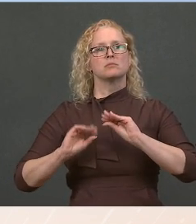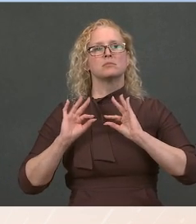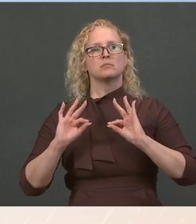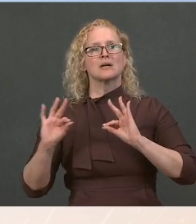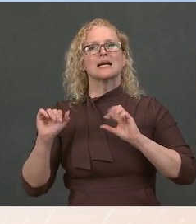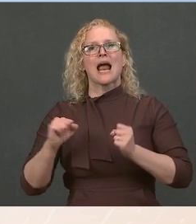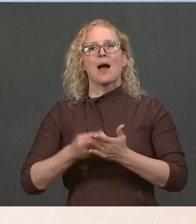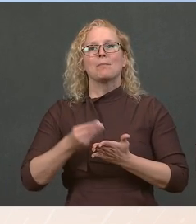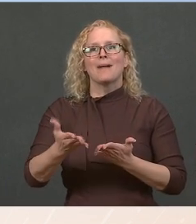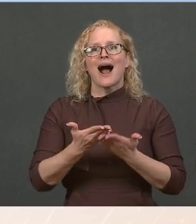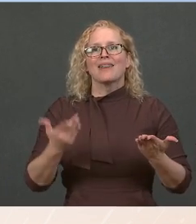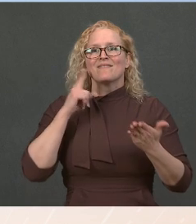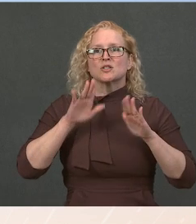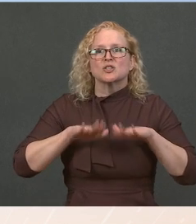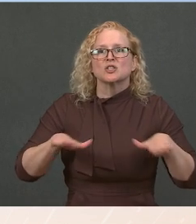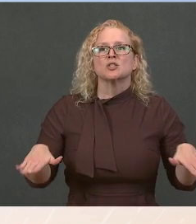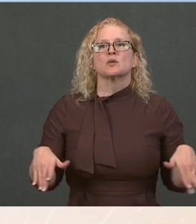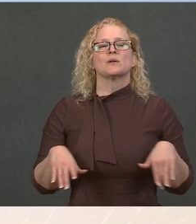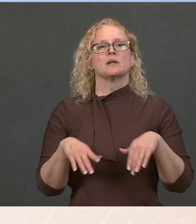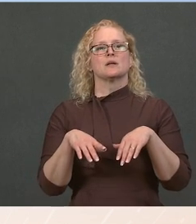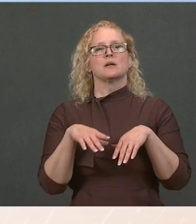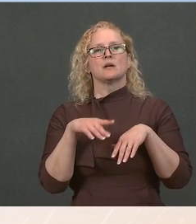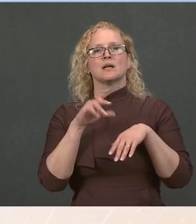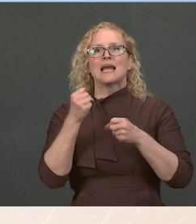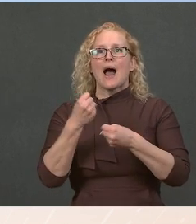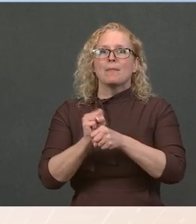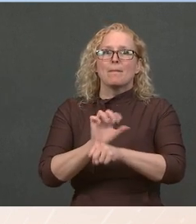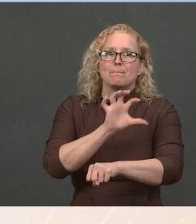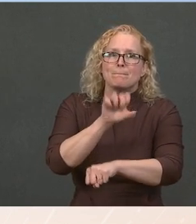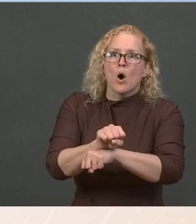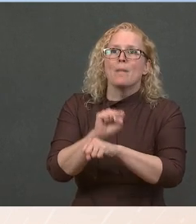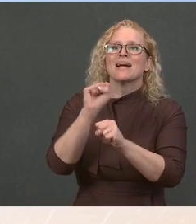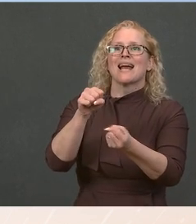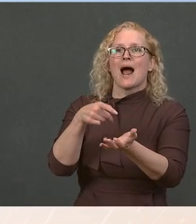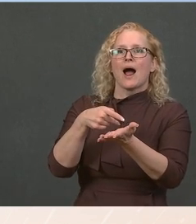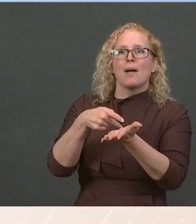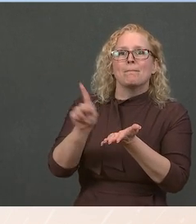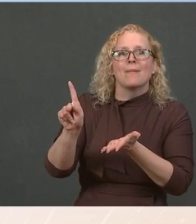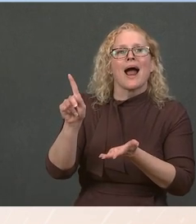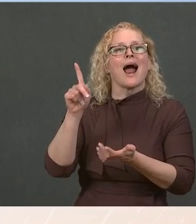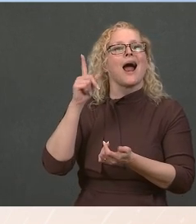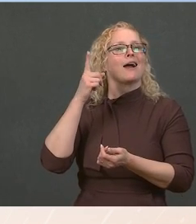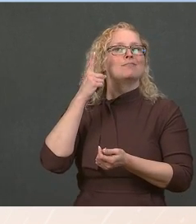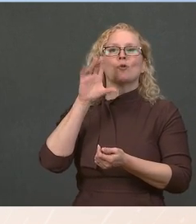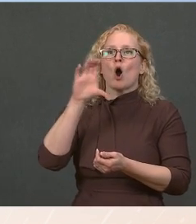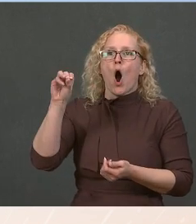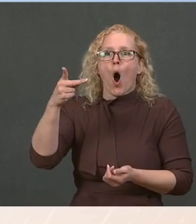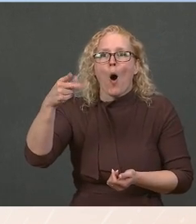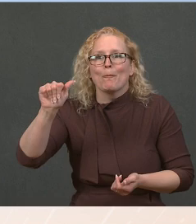that they go to that doctor's appointment for their kids. And it also has cut poverty in -- amongst children by 50 percent.